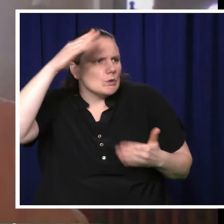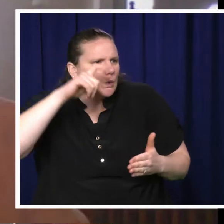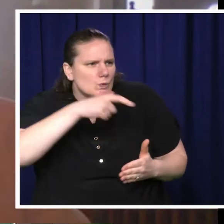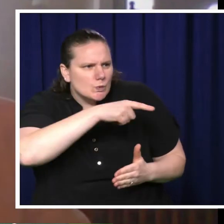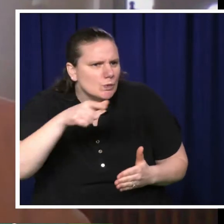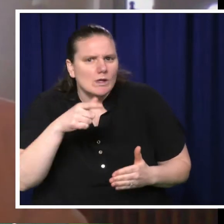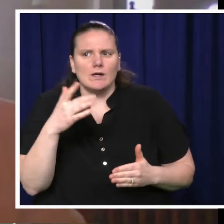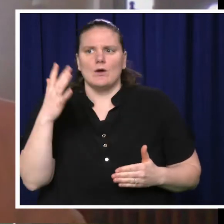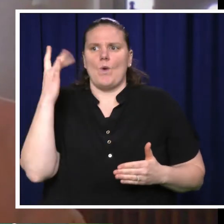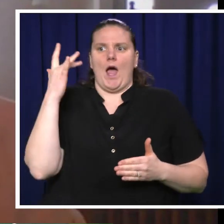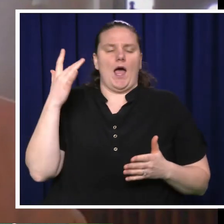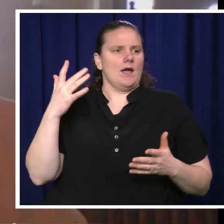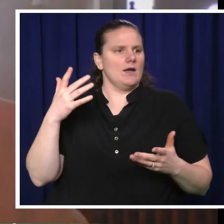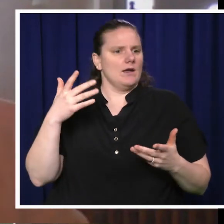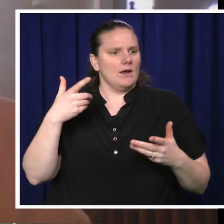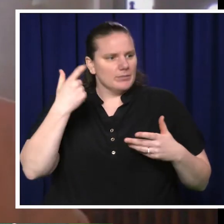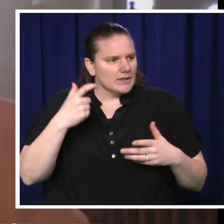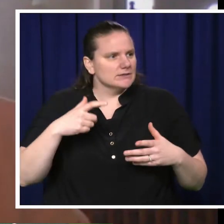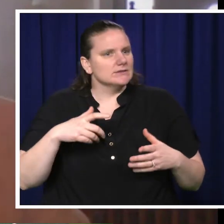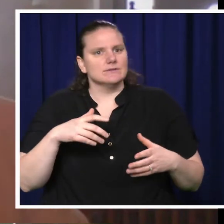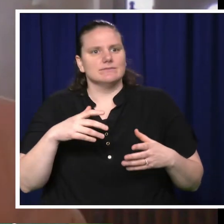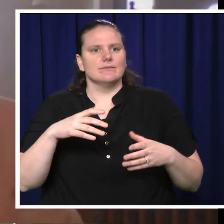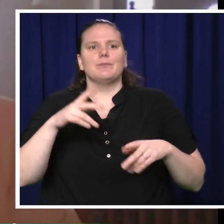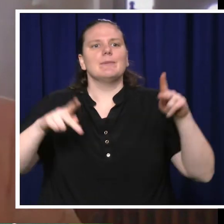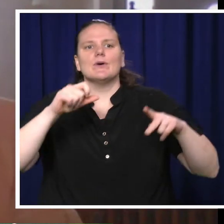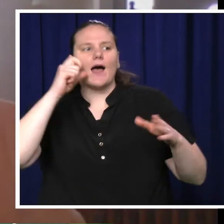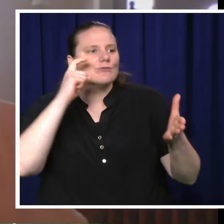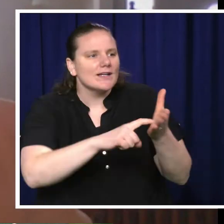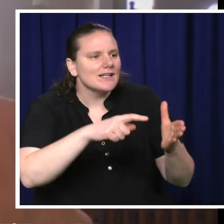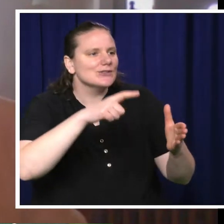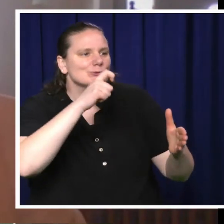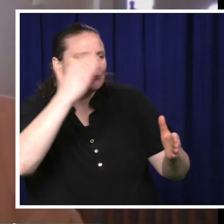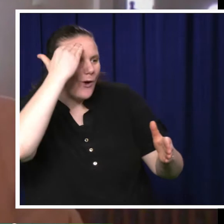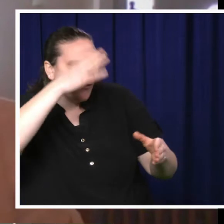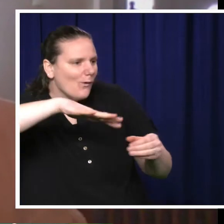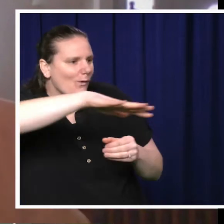not that well known to the county because their efforts have largely been provided outside of public view.